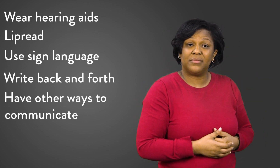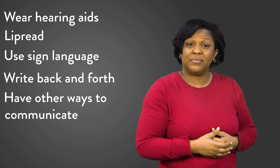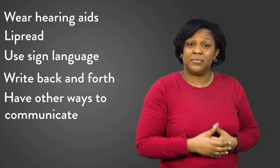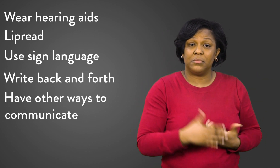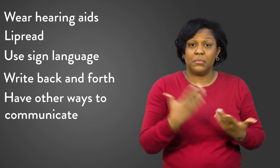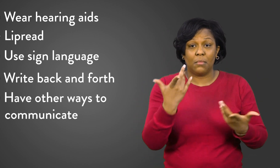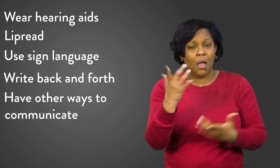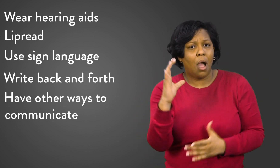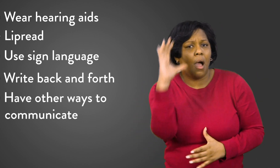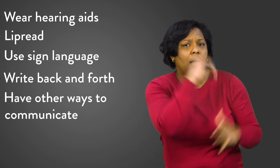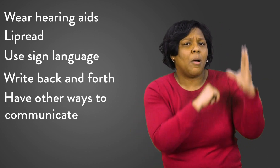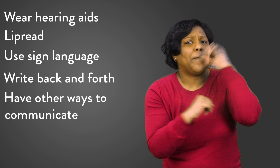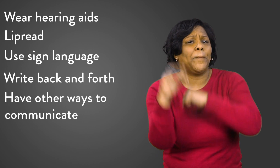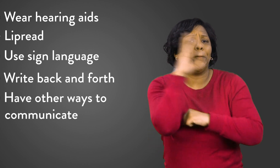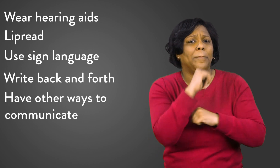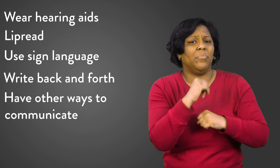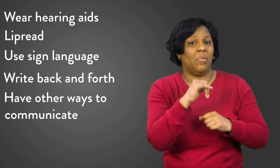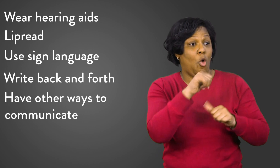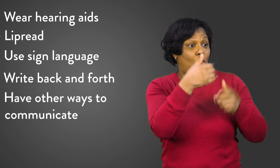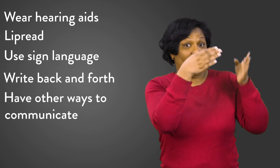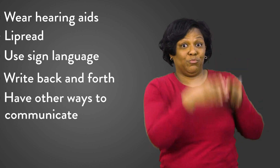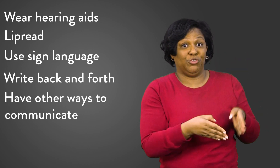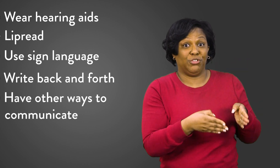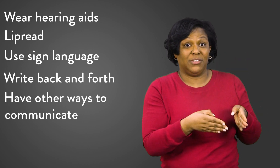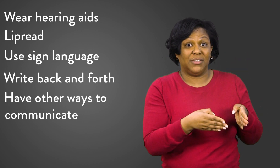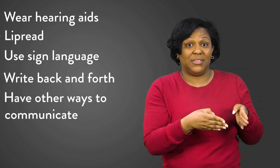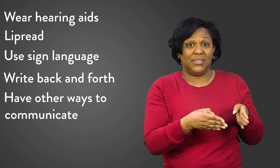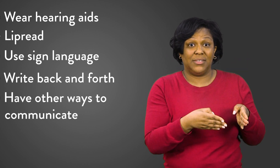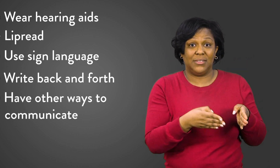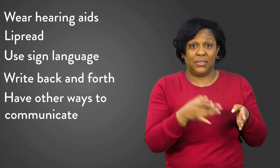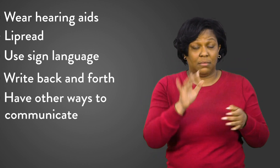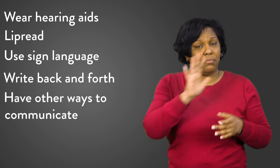Make no assumptions about the person, their hearing loss,